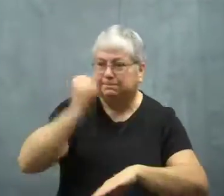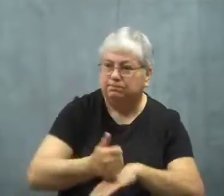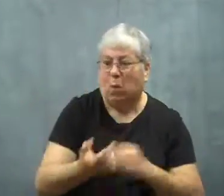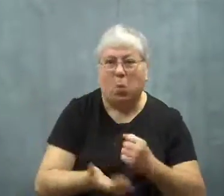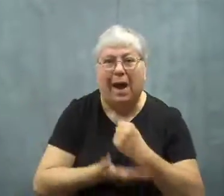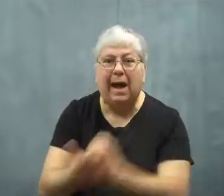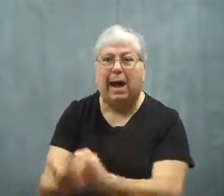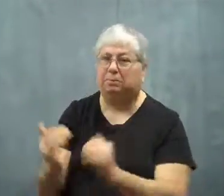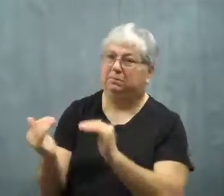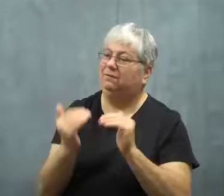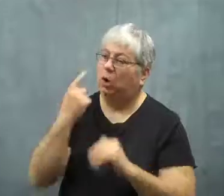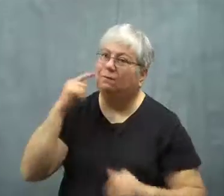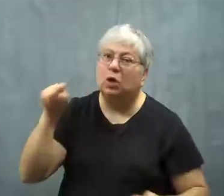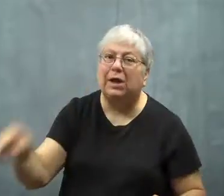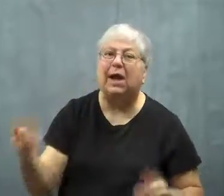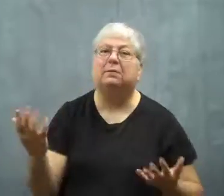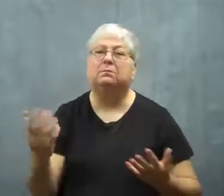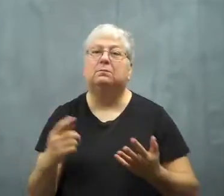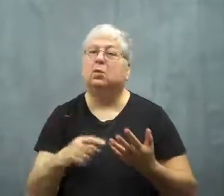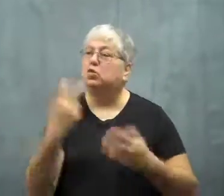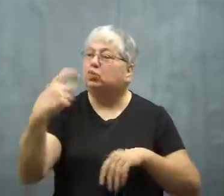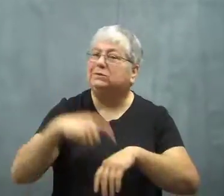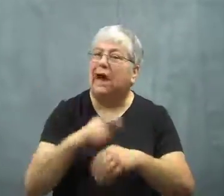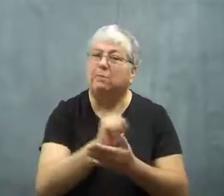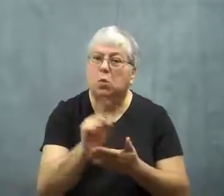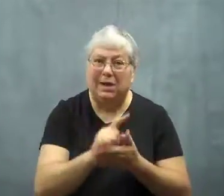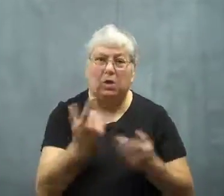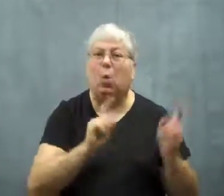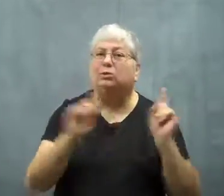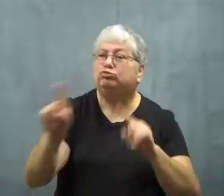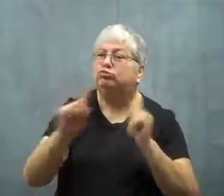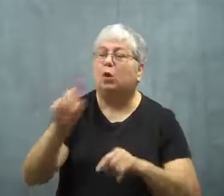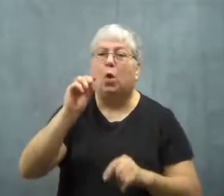he started a movement to get justice for him.